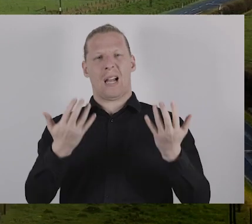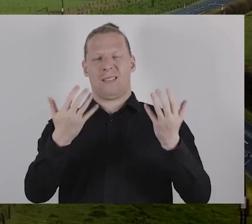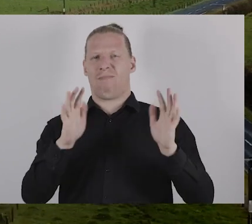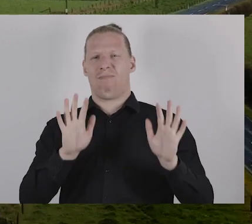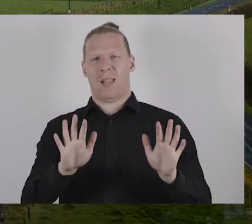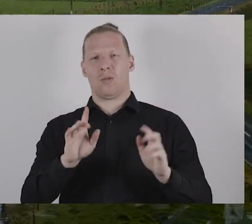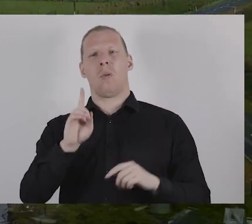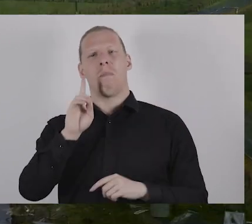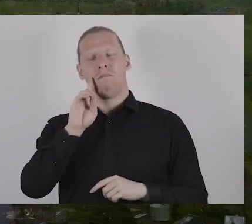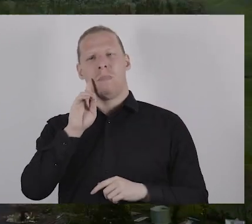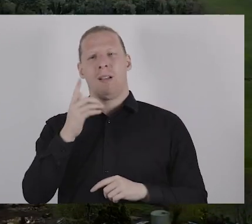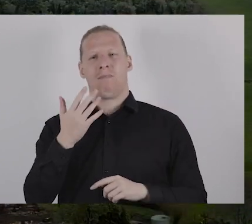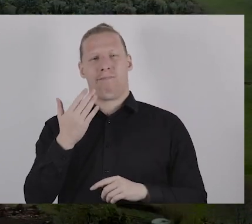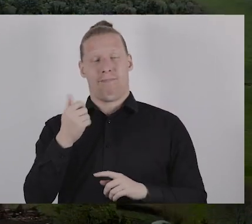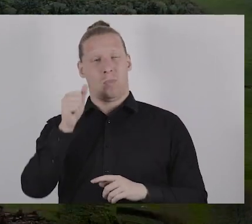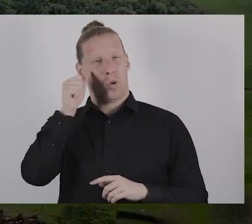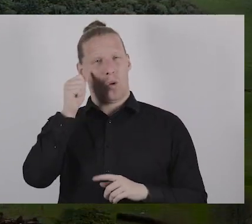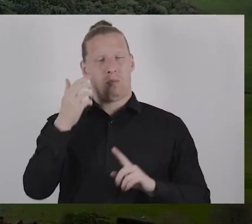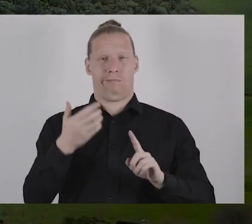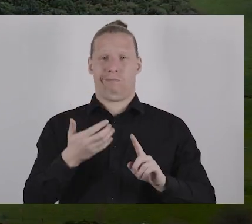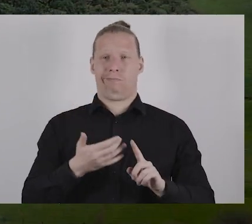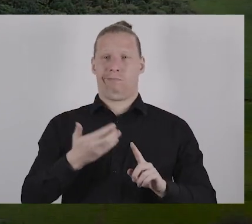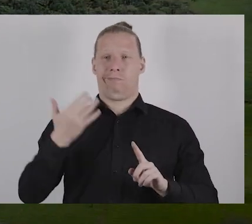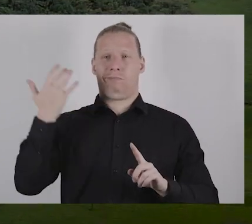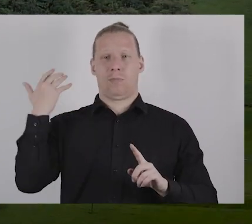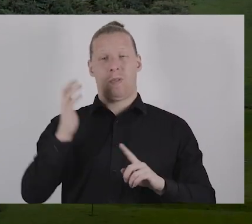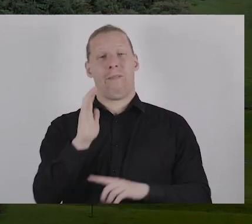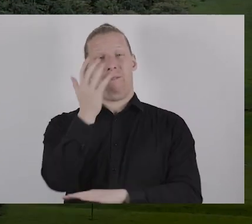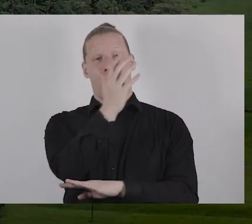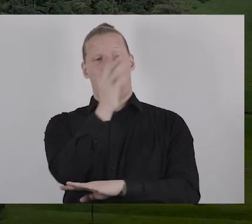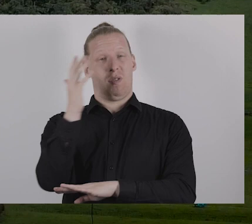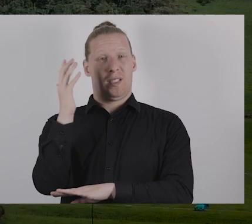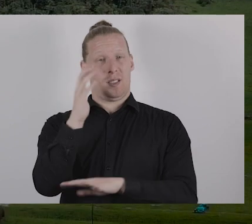it was just grass, you know, and knowing that it wasn't that long ago